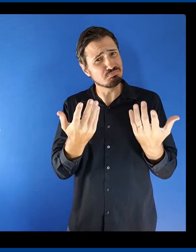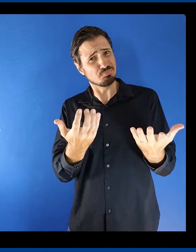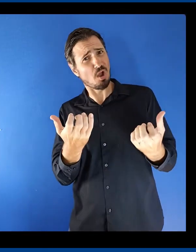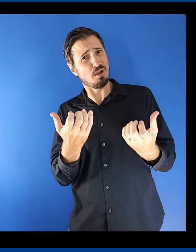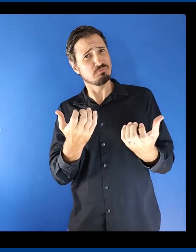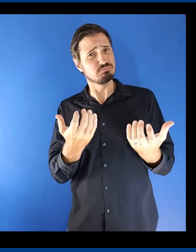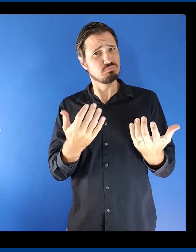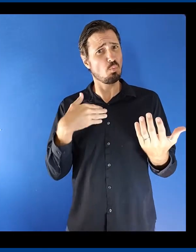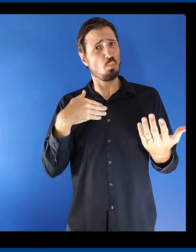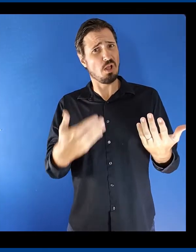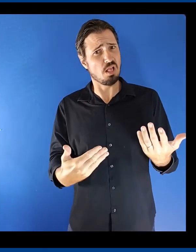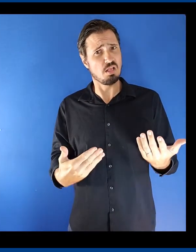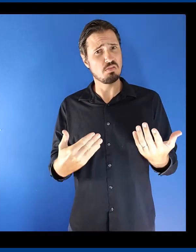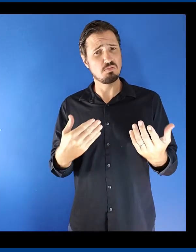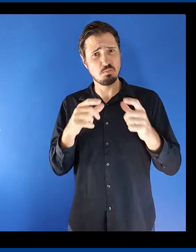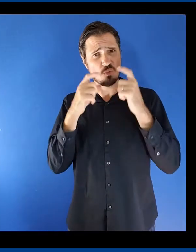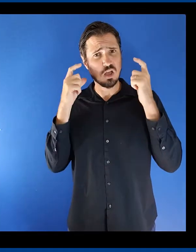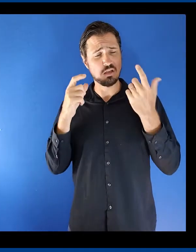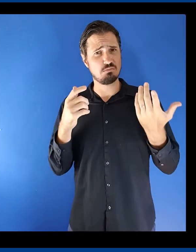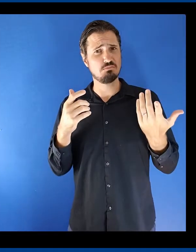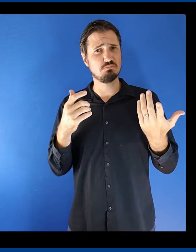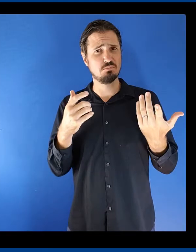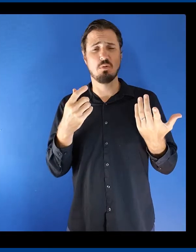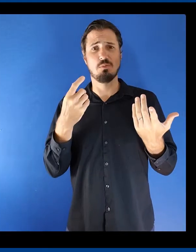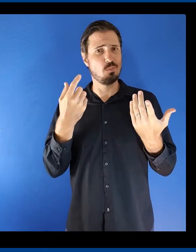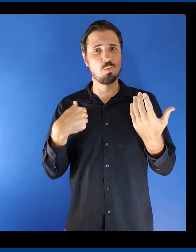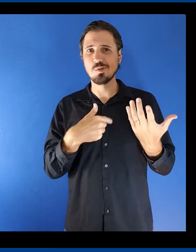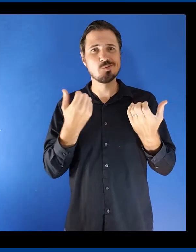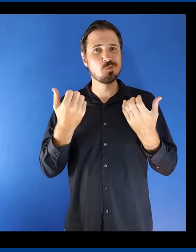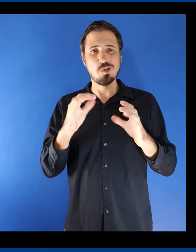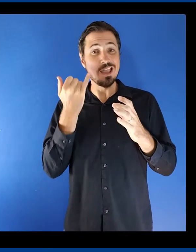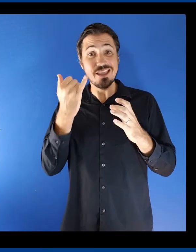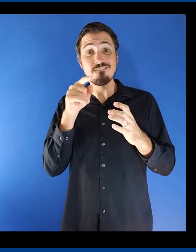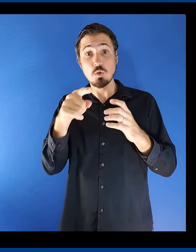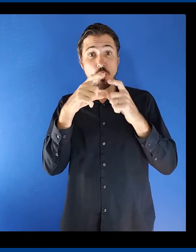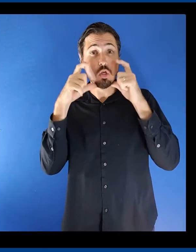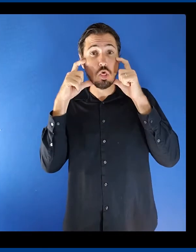Will wearing masks completely stop the spread of COVID-19? No.